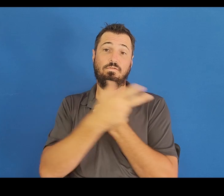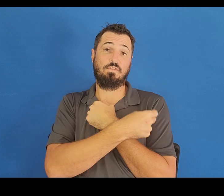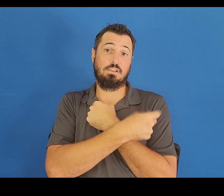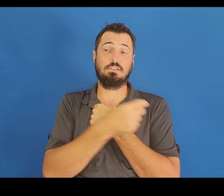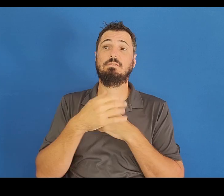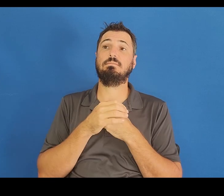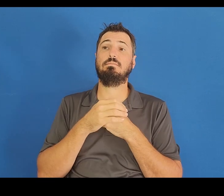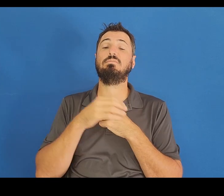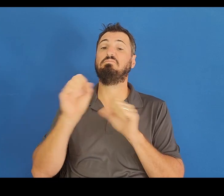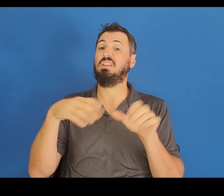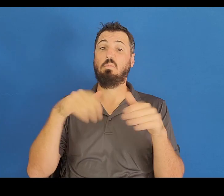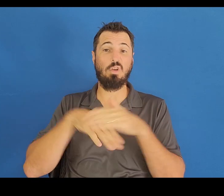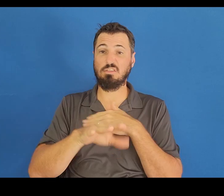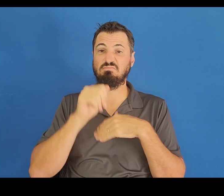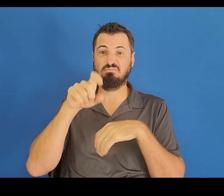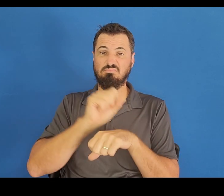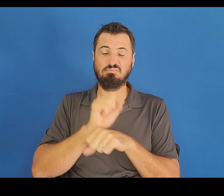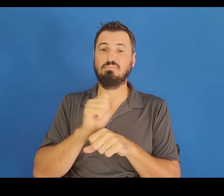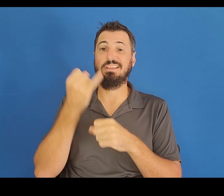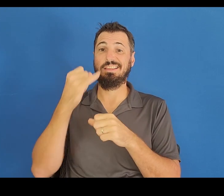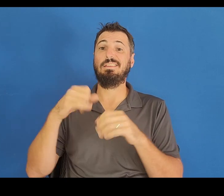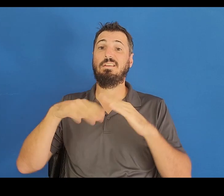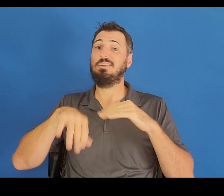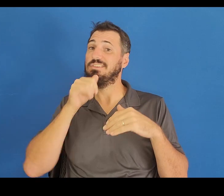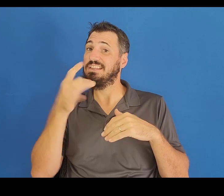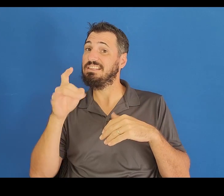appointments are needed. Minors must be accompanied by a parent or guardian